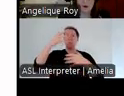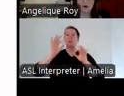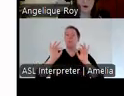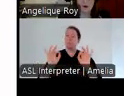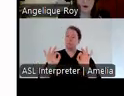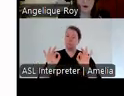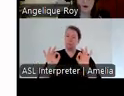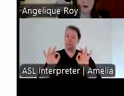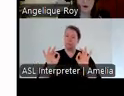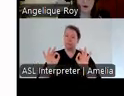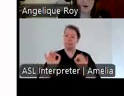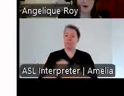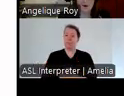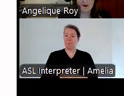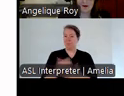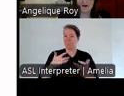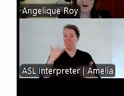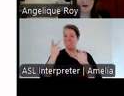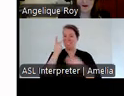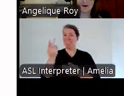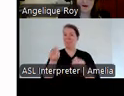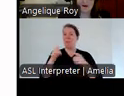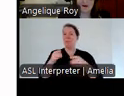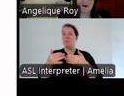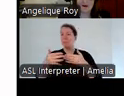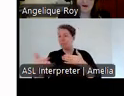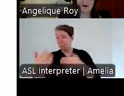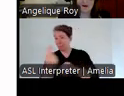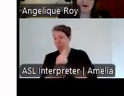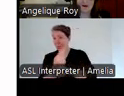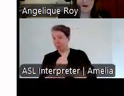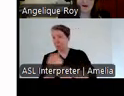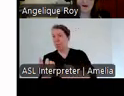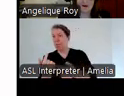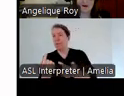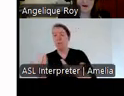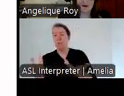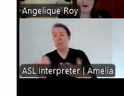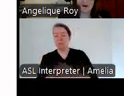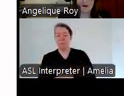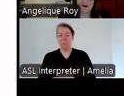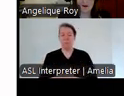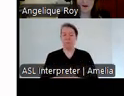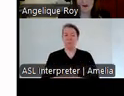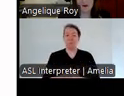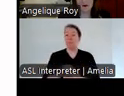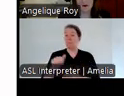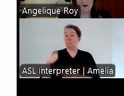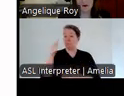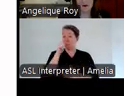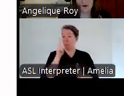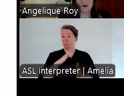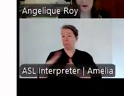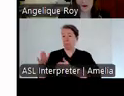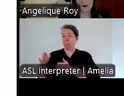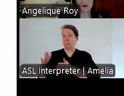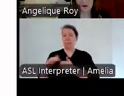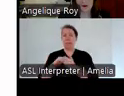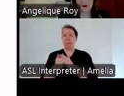So we're excited to see where this goes. Additional plans and discussions we've had relate to the ongoing maintenance of this initiative.